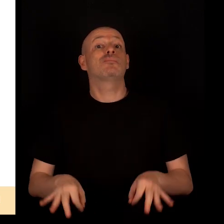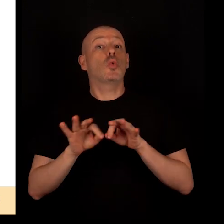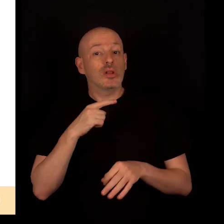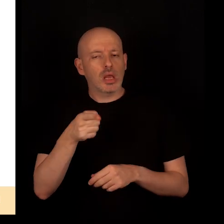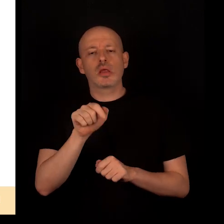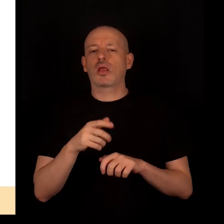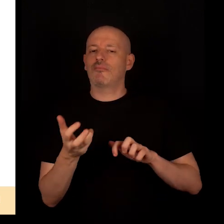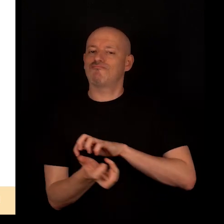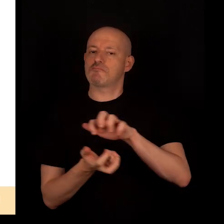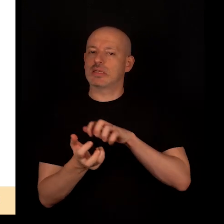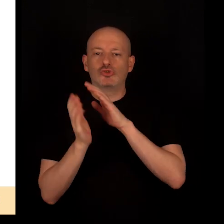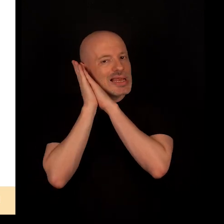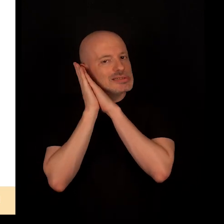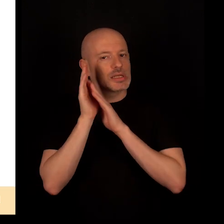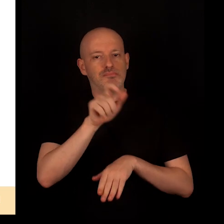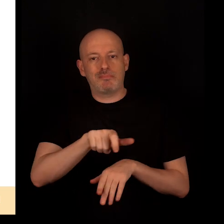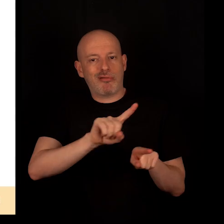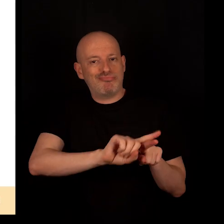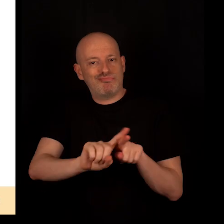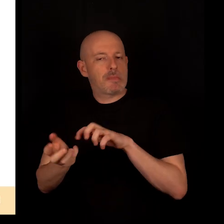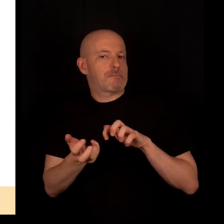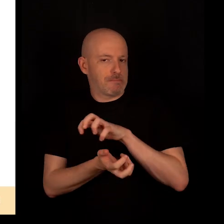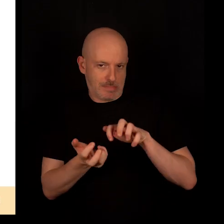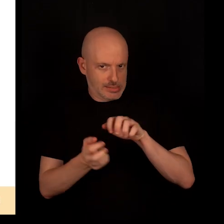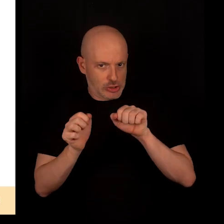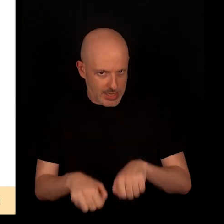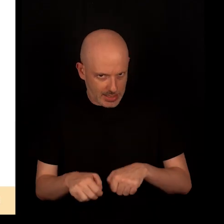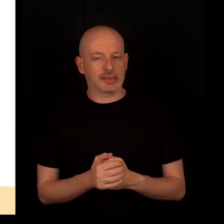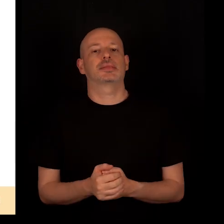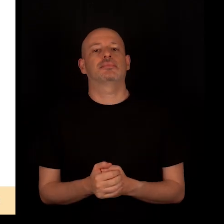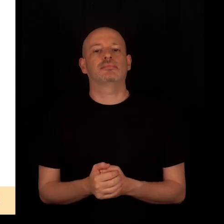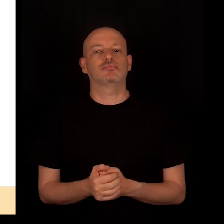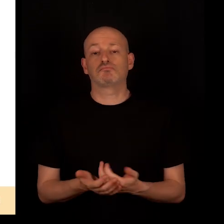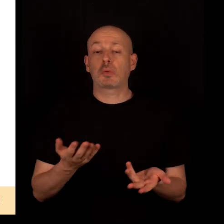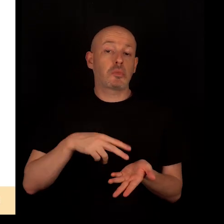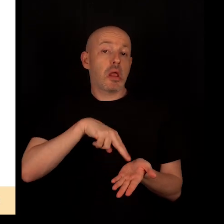And here it's important to say that you can have a mix of residents.